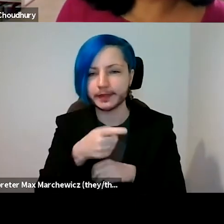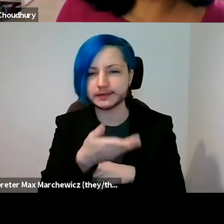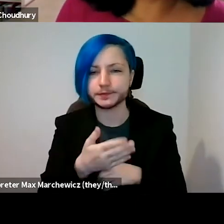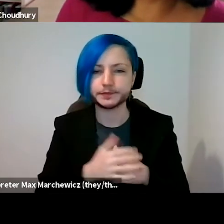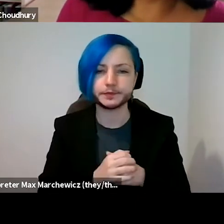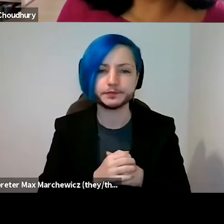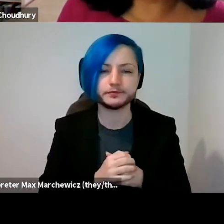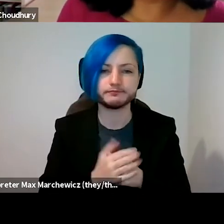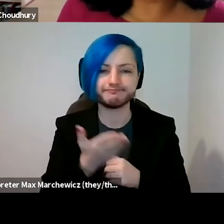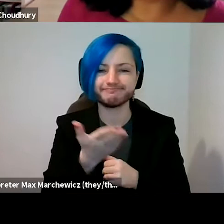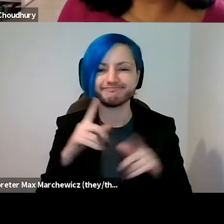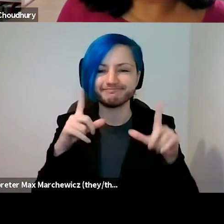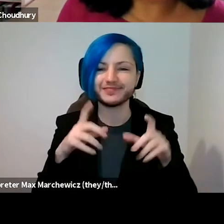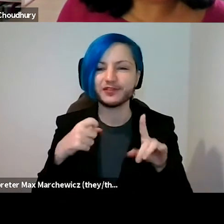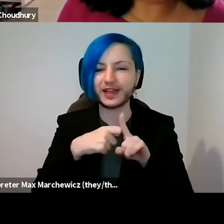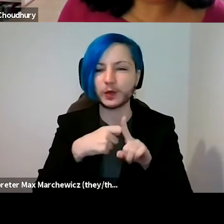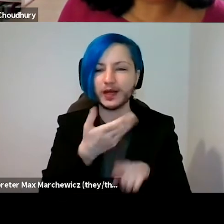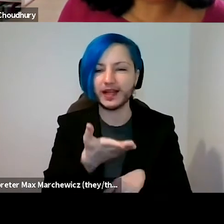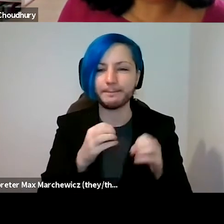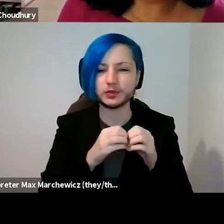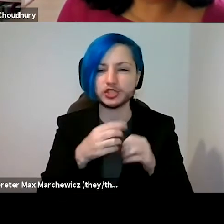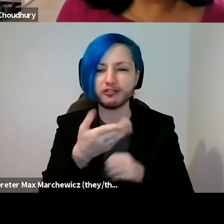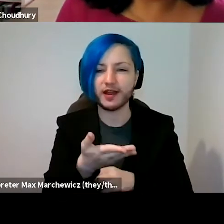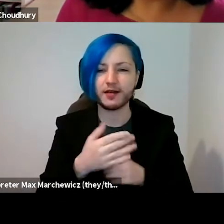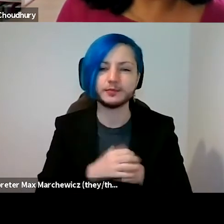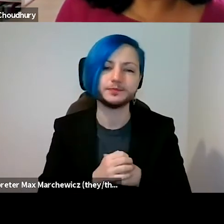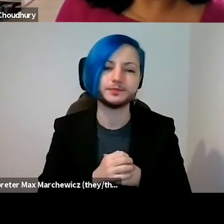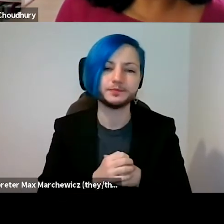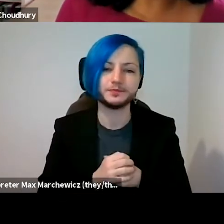And there we have a picture of her as well, so lovely.